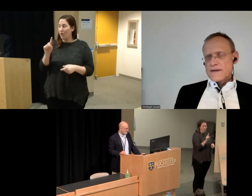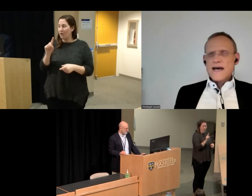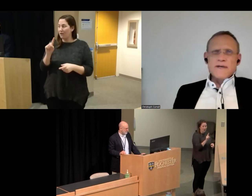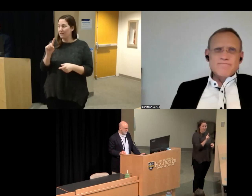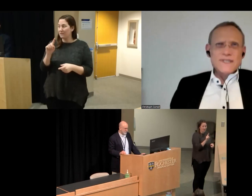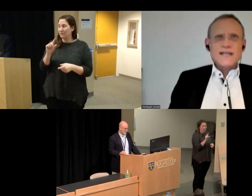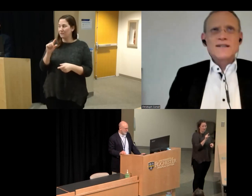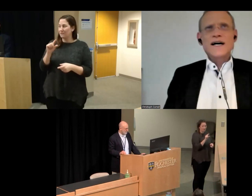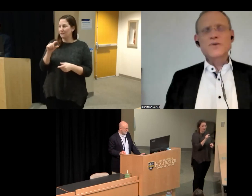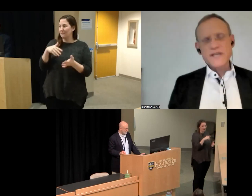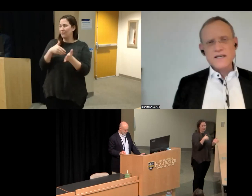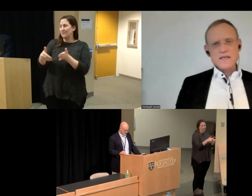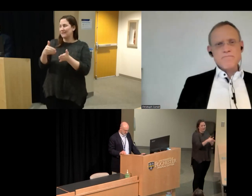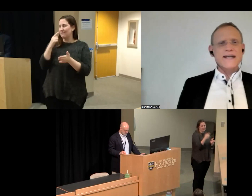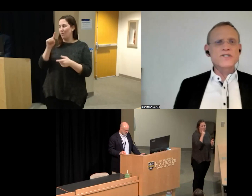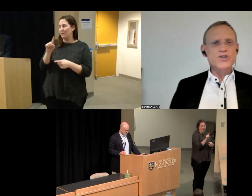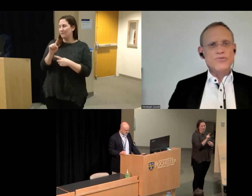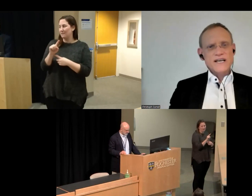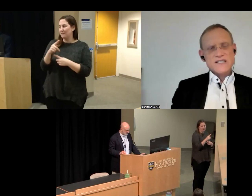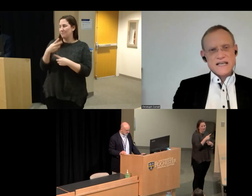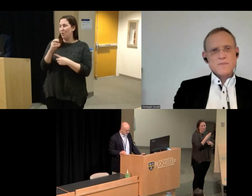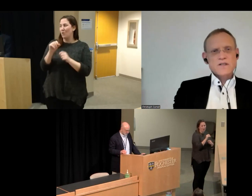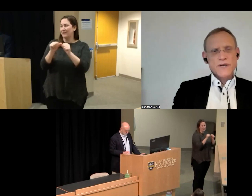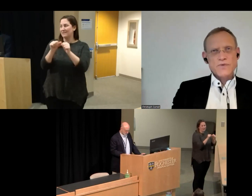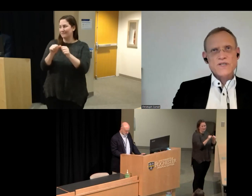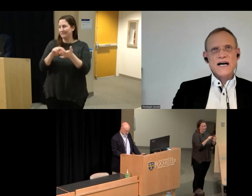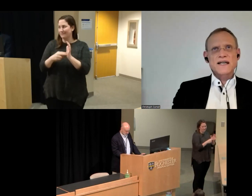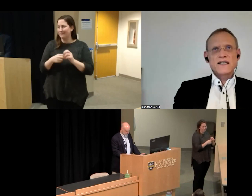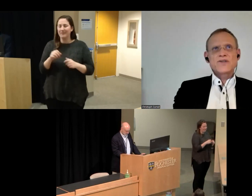Yeah, I mean. I don't think it's a mandatory assessment. When you start any